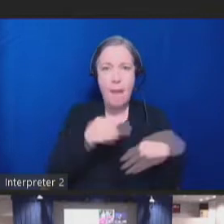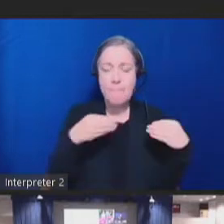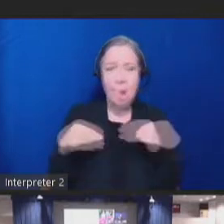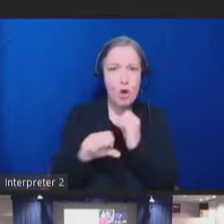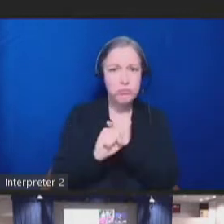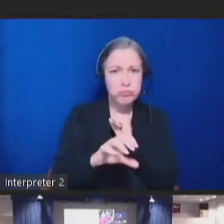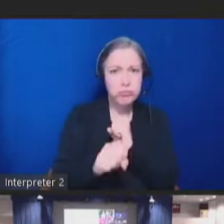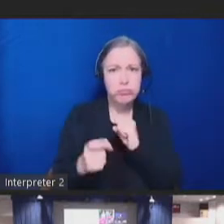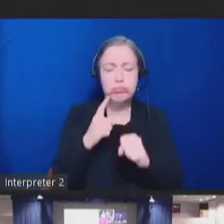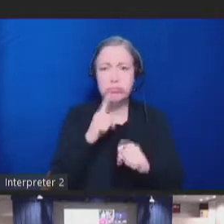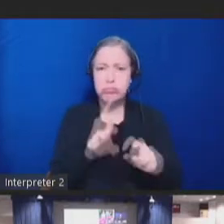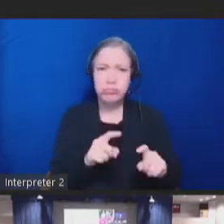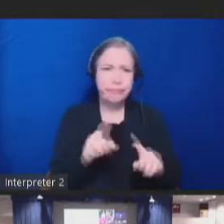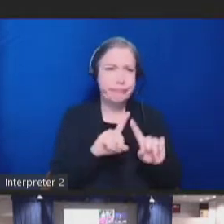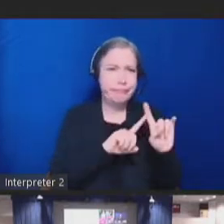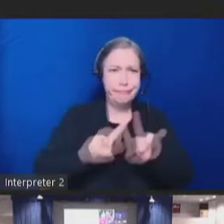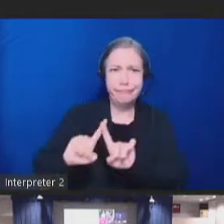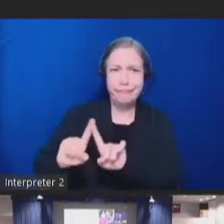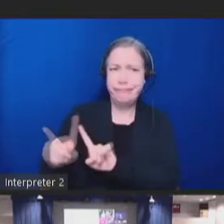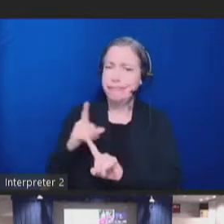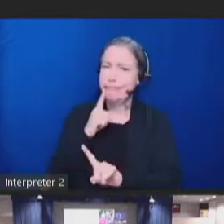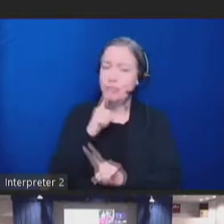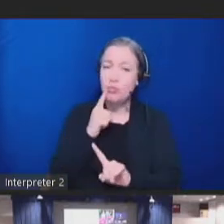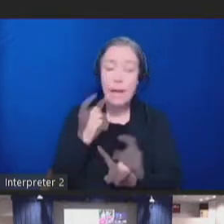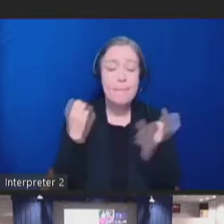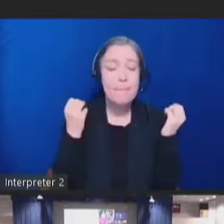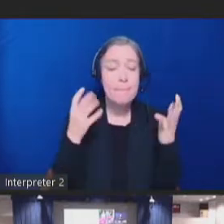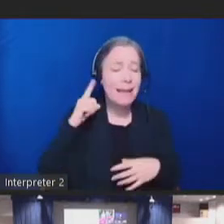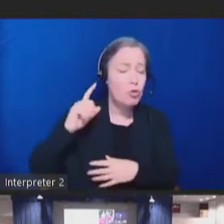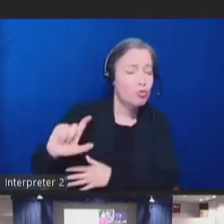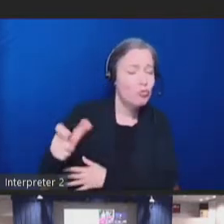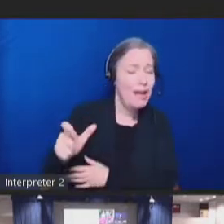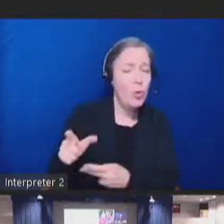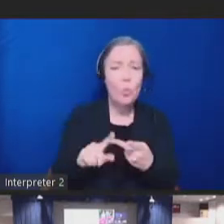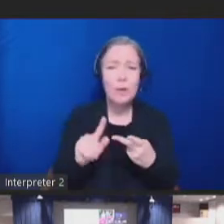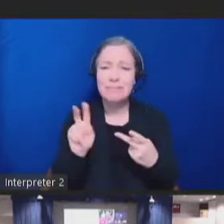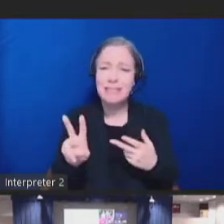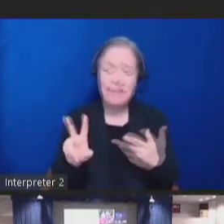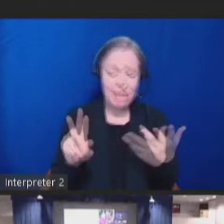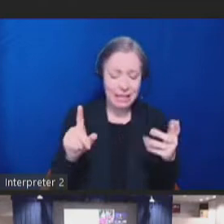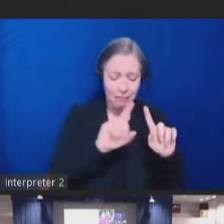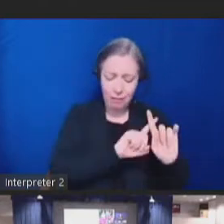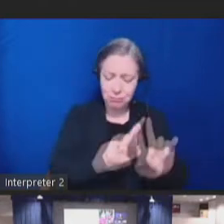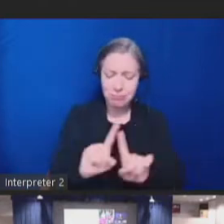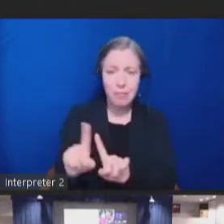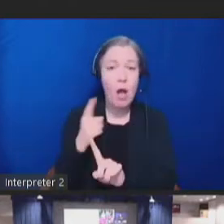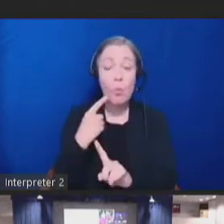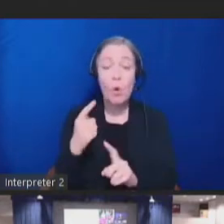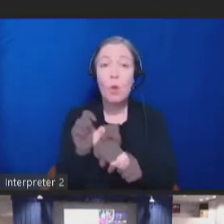and thousands of radio and TV stations. And we worked with nearly 700 Black and Latino